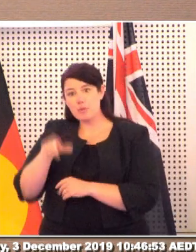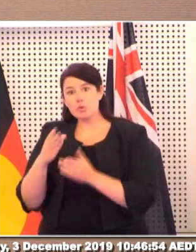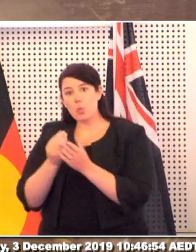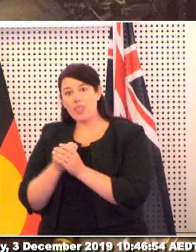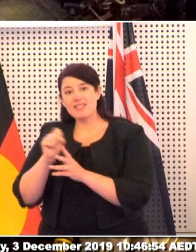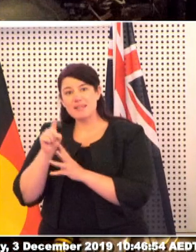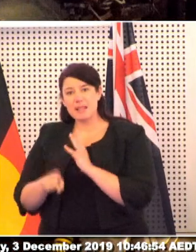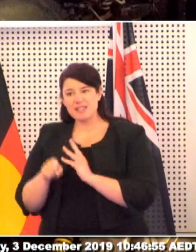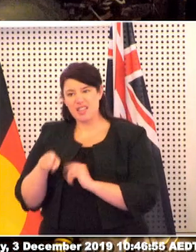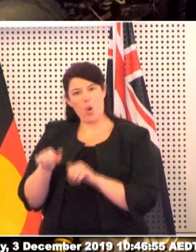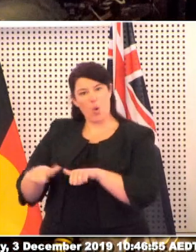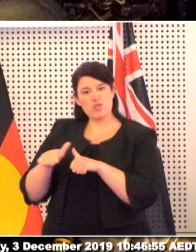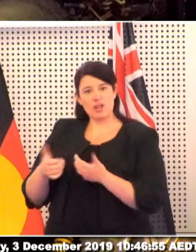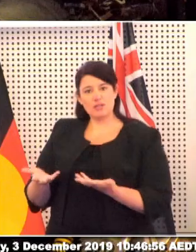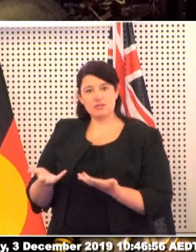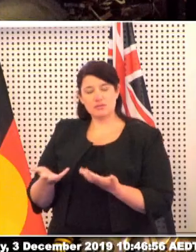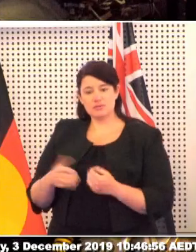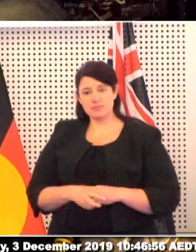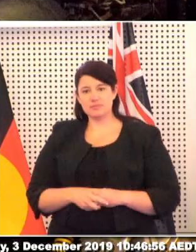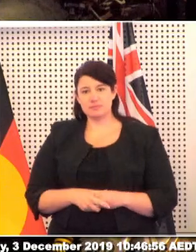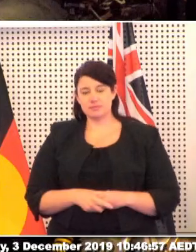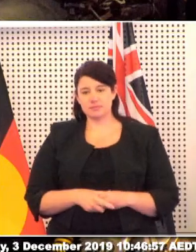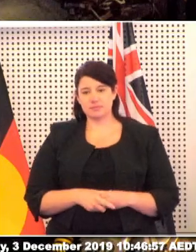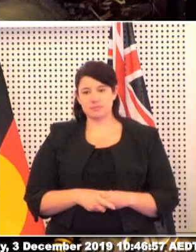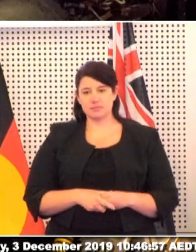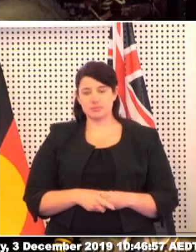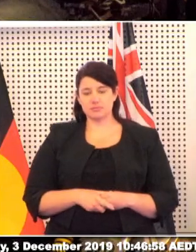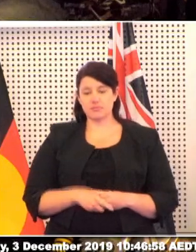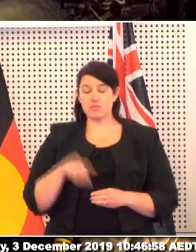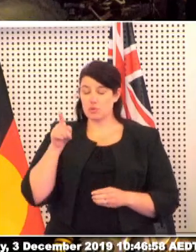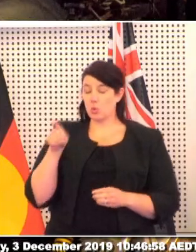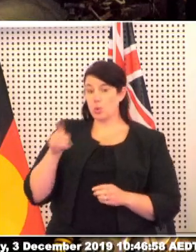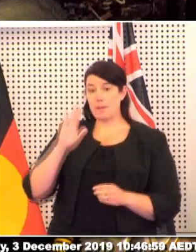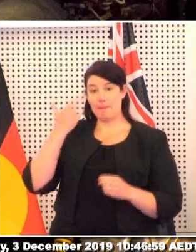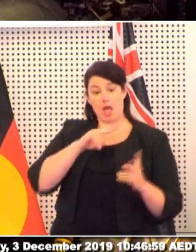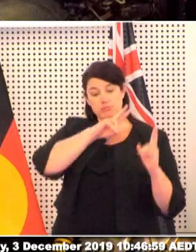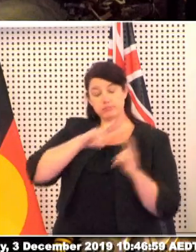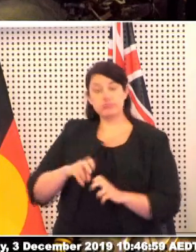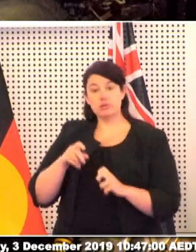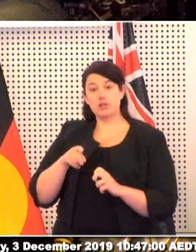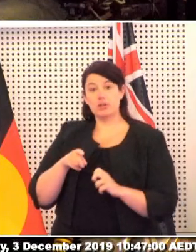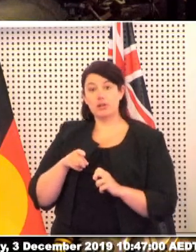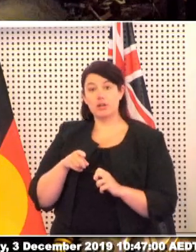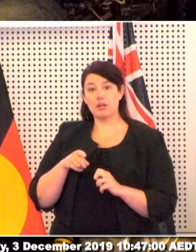that the use of those restraints you’ve examined in your research are lawful - - - Correct.